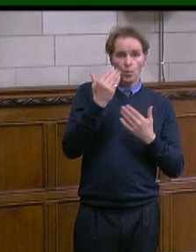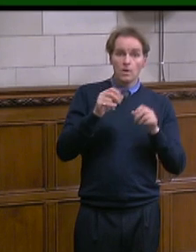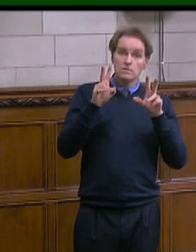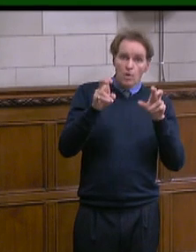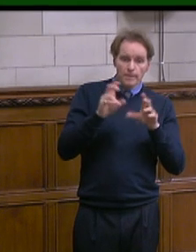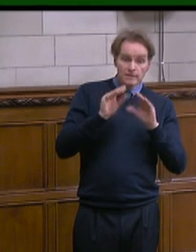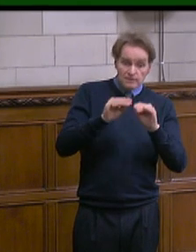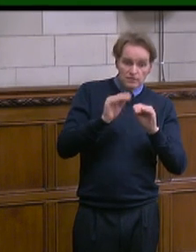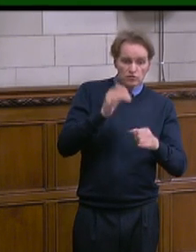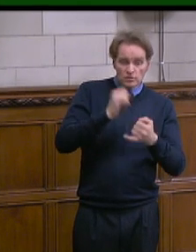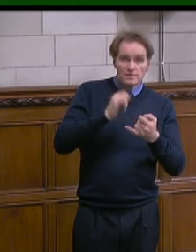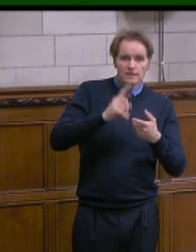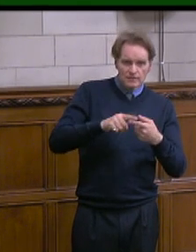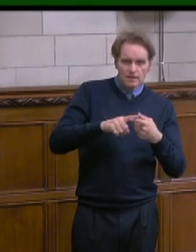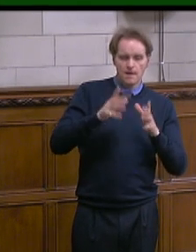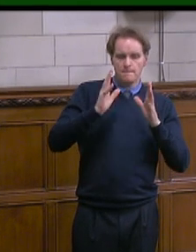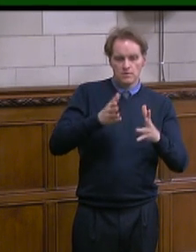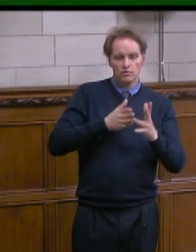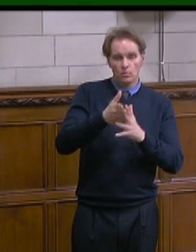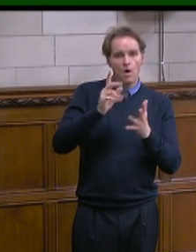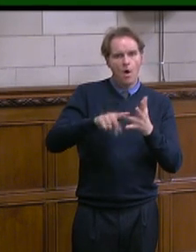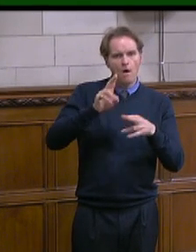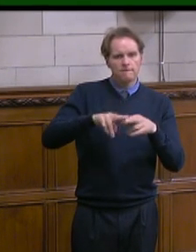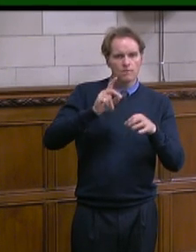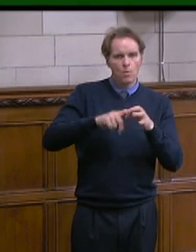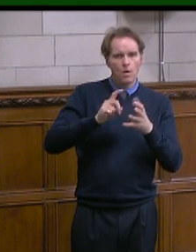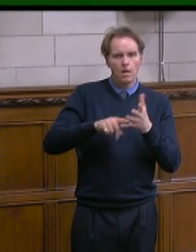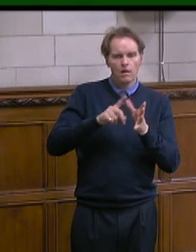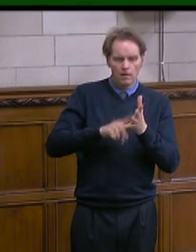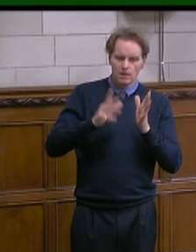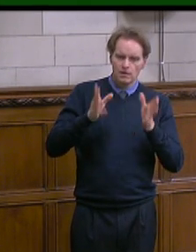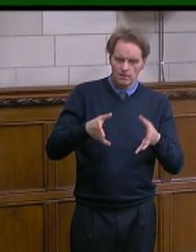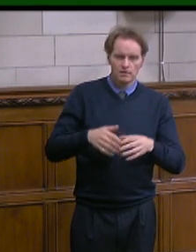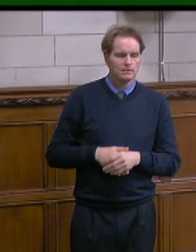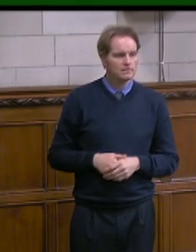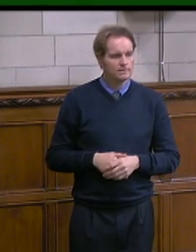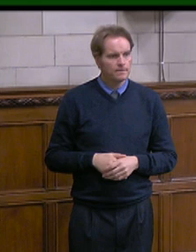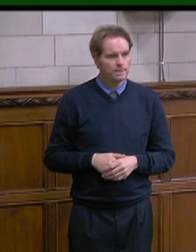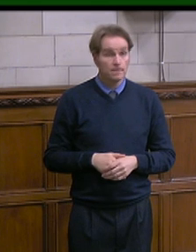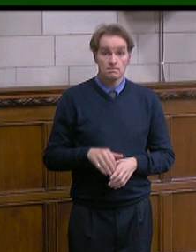In addition, we want schools to have a period of stability.